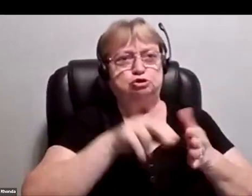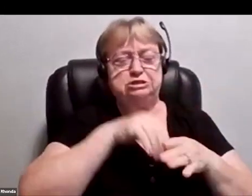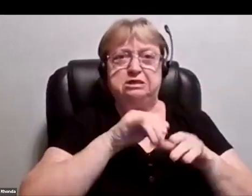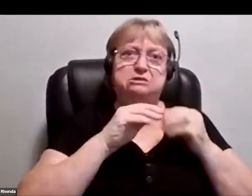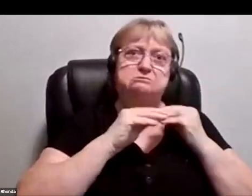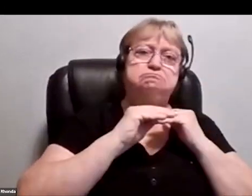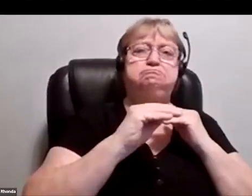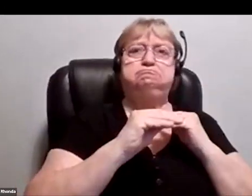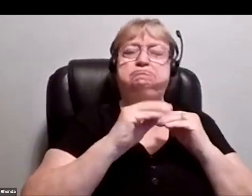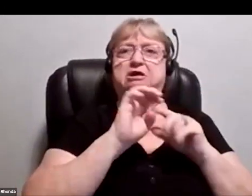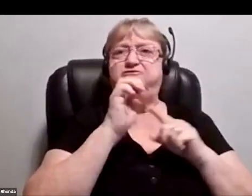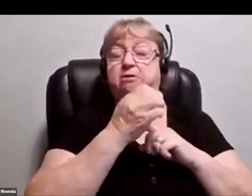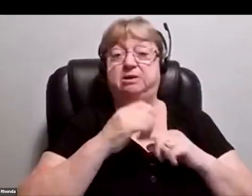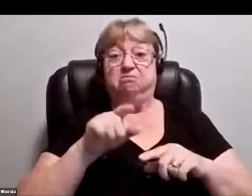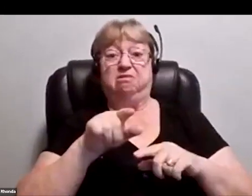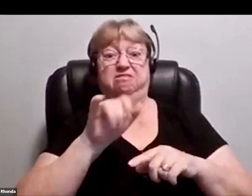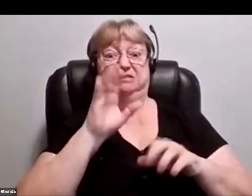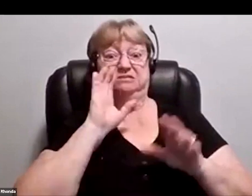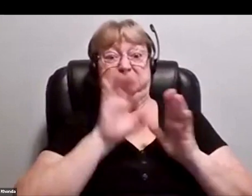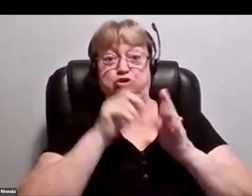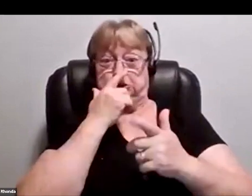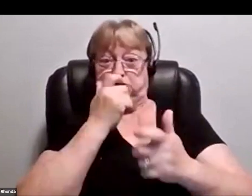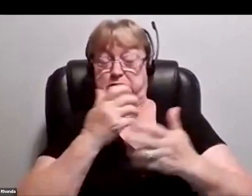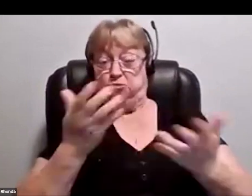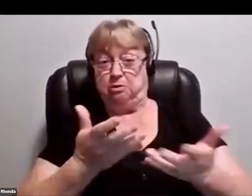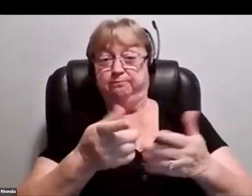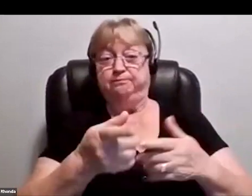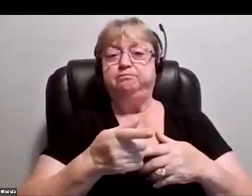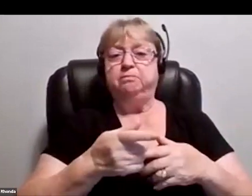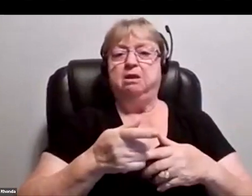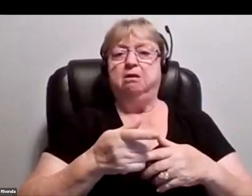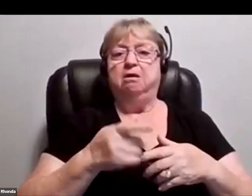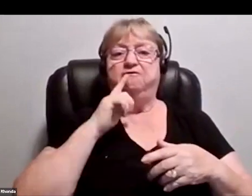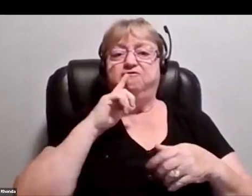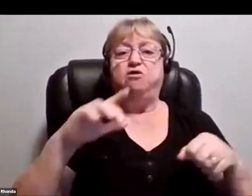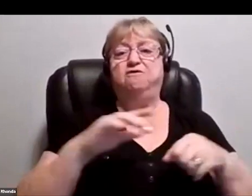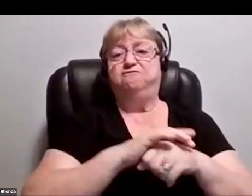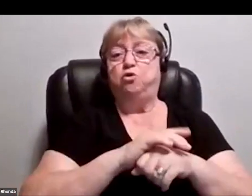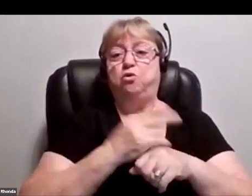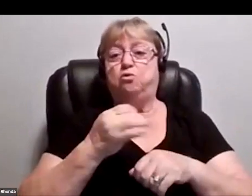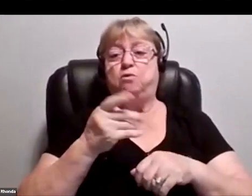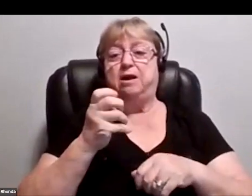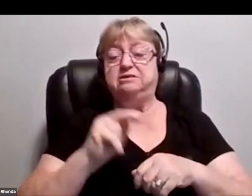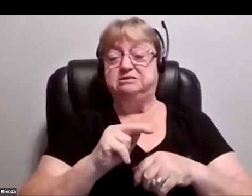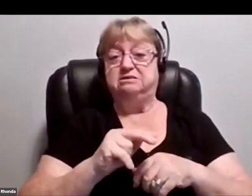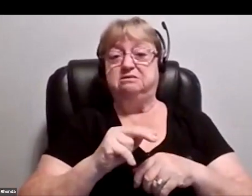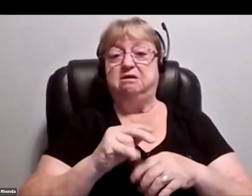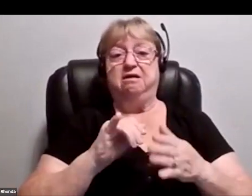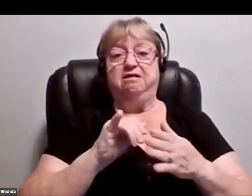What's very interesting about this picture is that basically across the entire horizon is where IceCube is deployed.